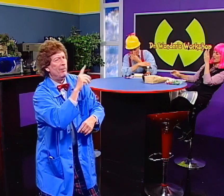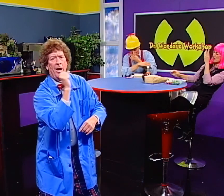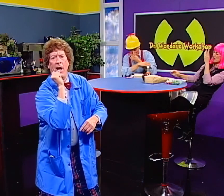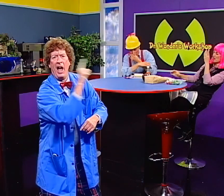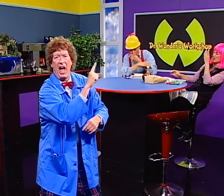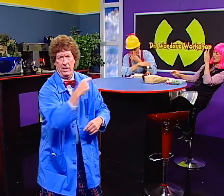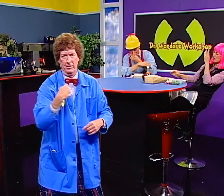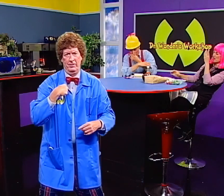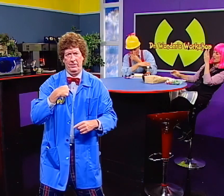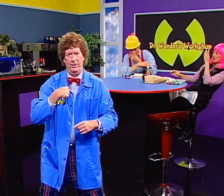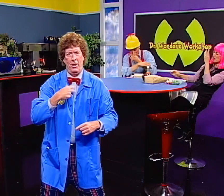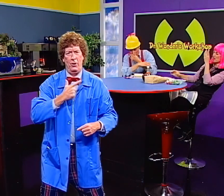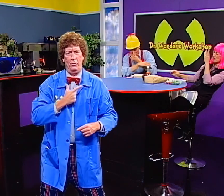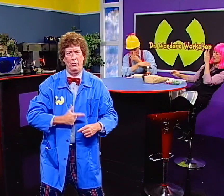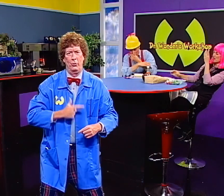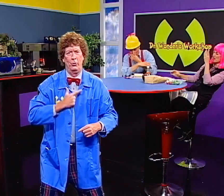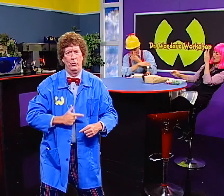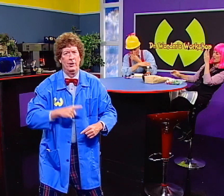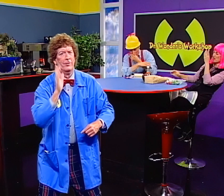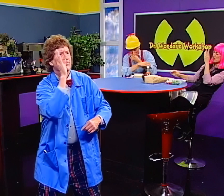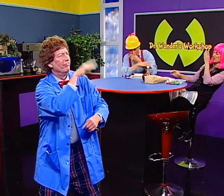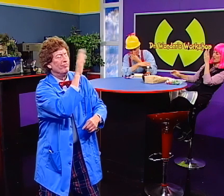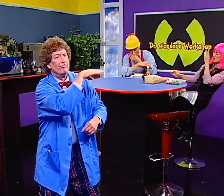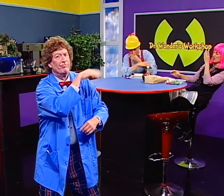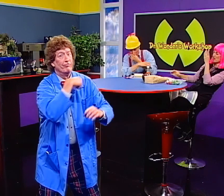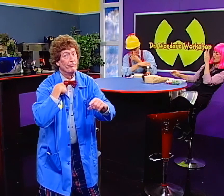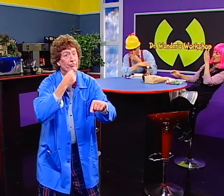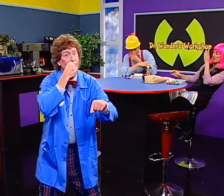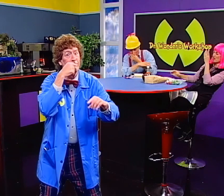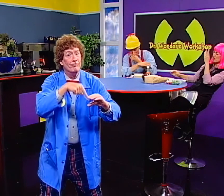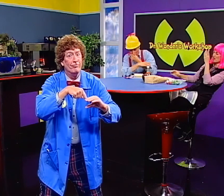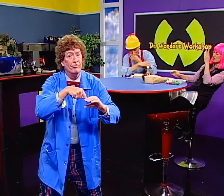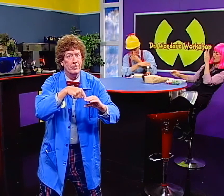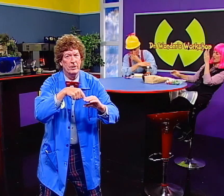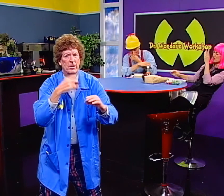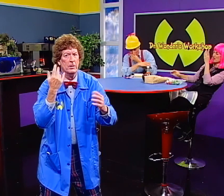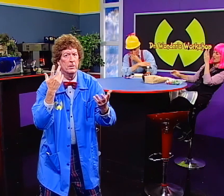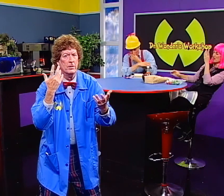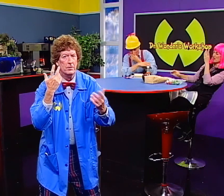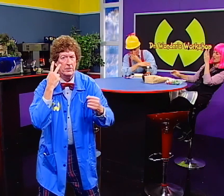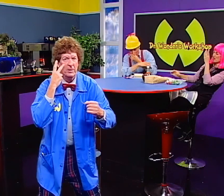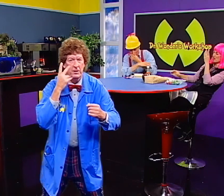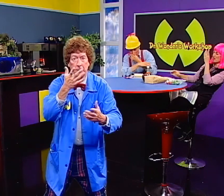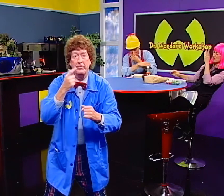WHAT HAPPENED? BILLY ASKED ME FIRST IF THAT WAS MINE. YOU SEE?